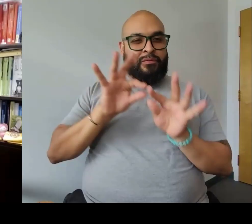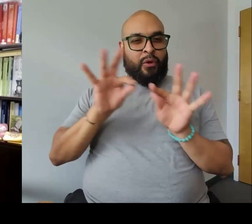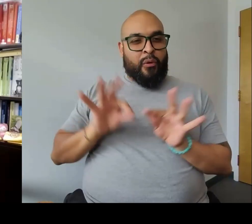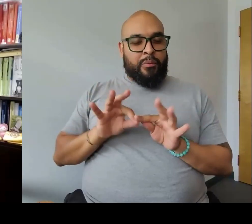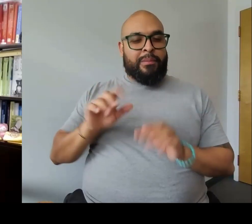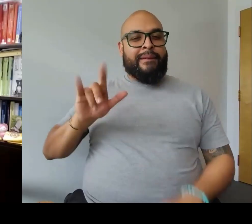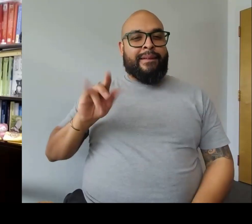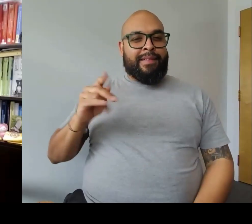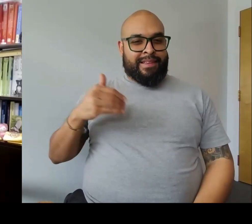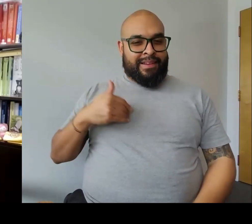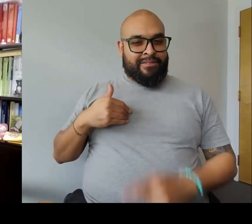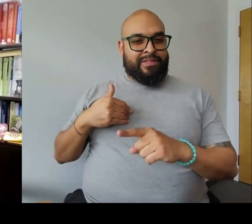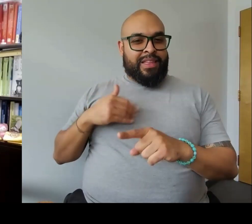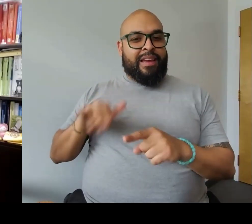And so now on to our main event.